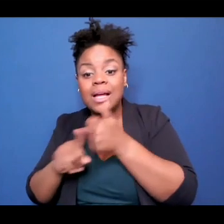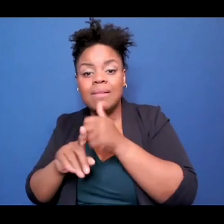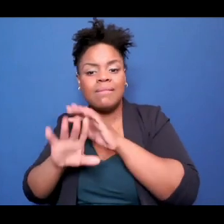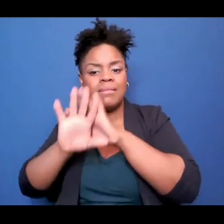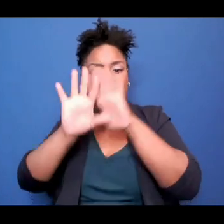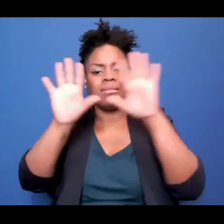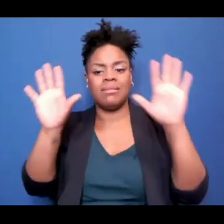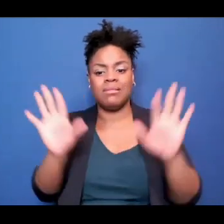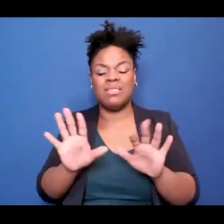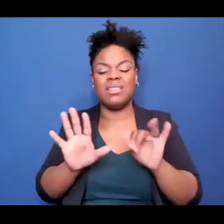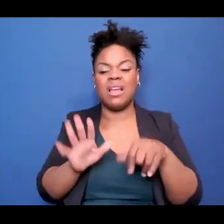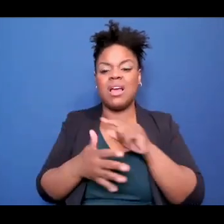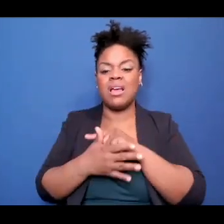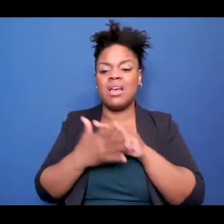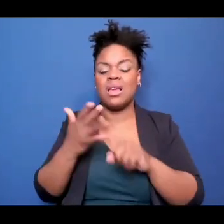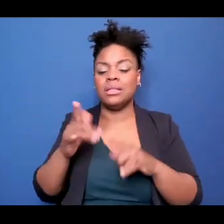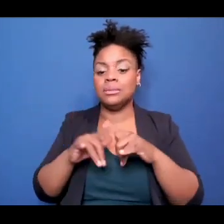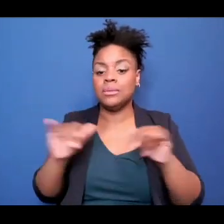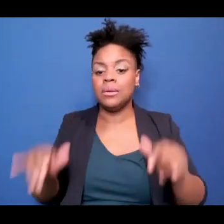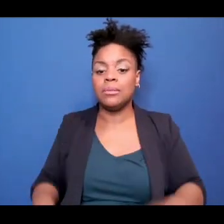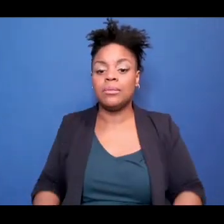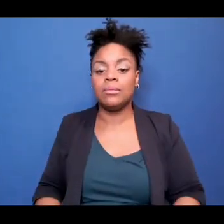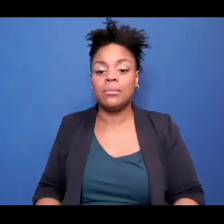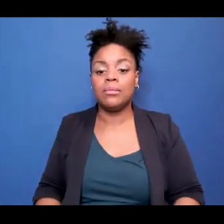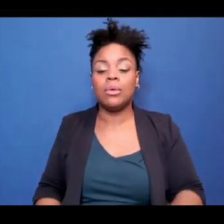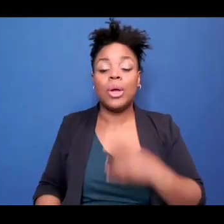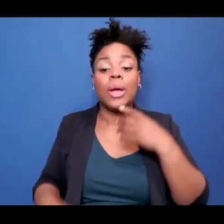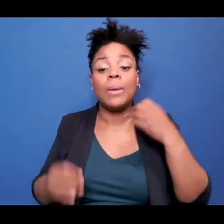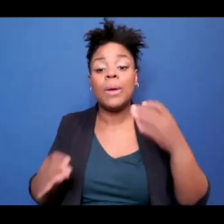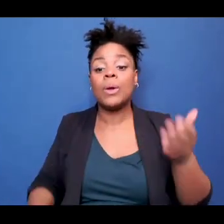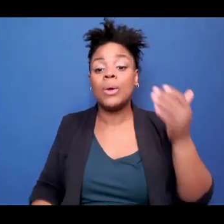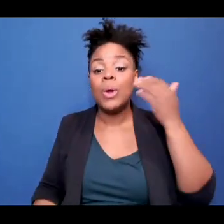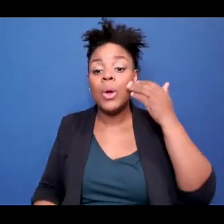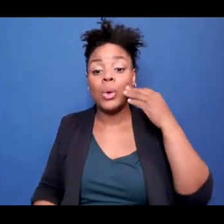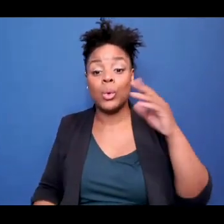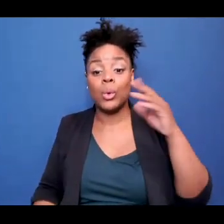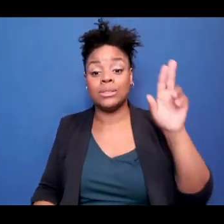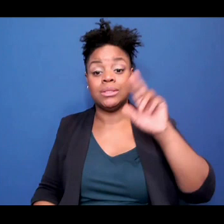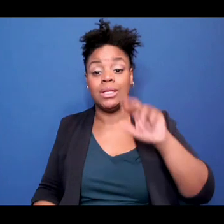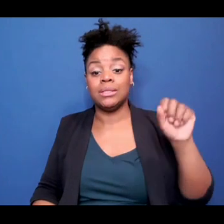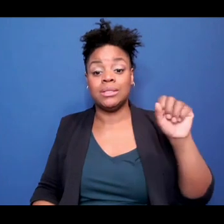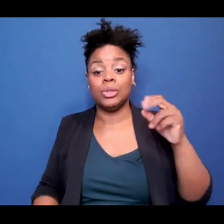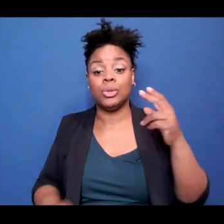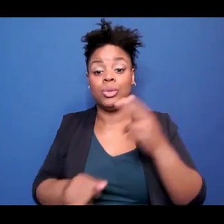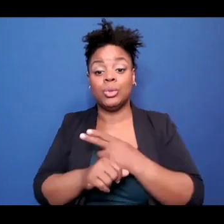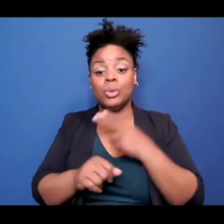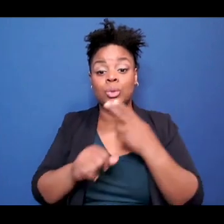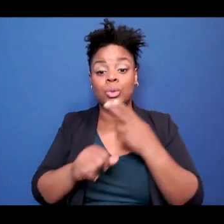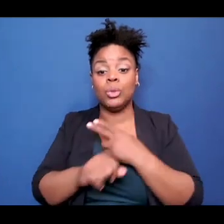ARCHITECTURE, ALL FEATURES THAT ARE CENTRAL TO THE DINING EXPERIENCE. MANY ARE AWARE THAT THE '80S HAS